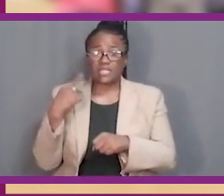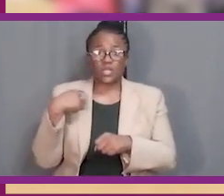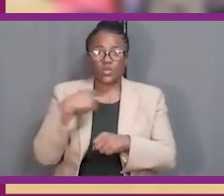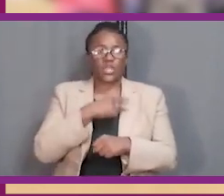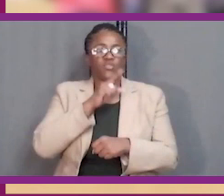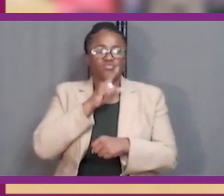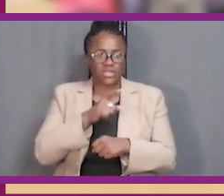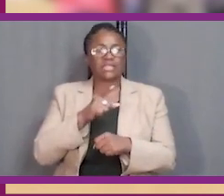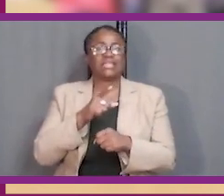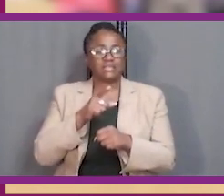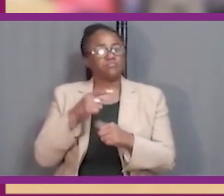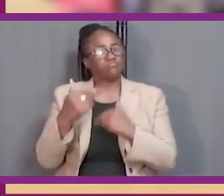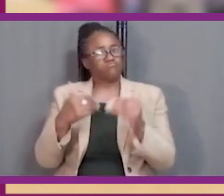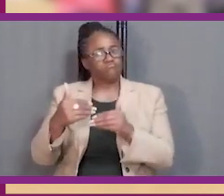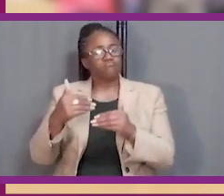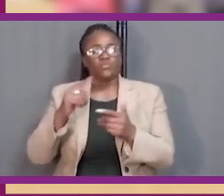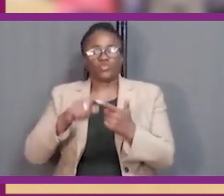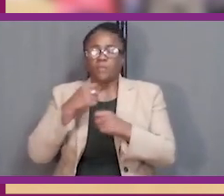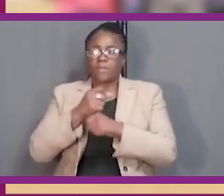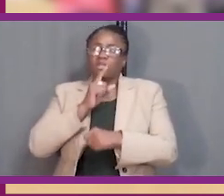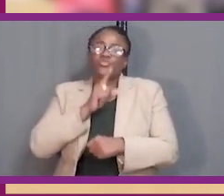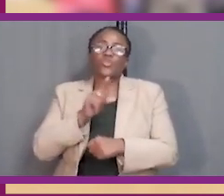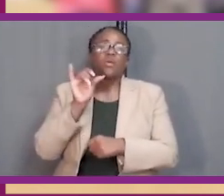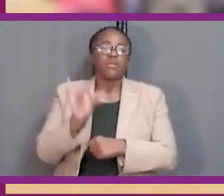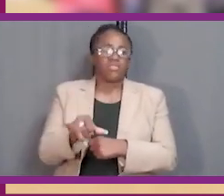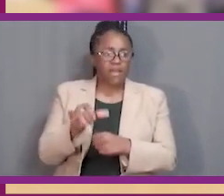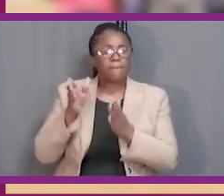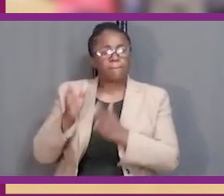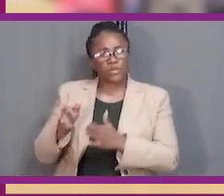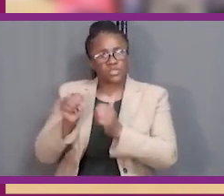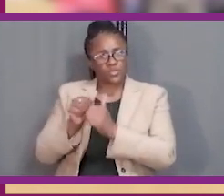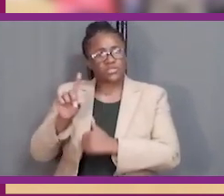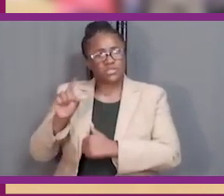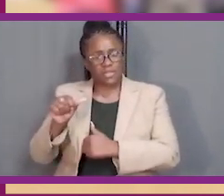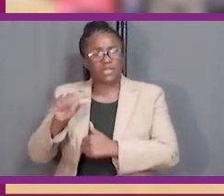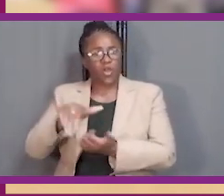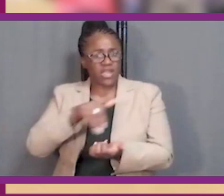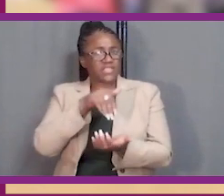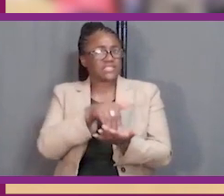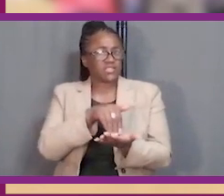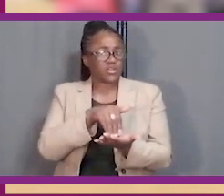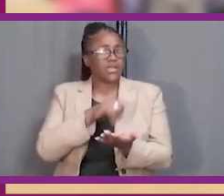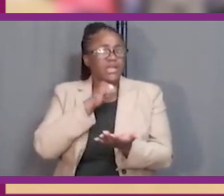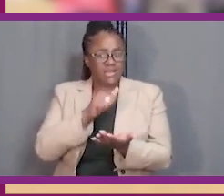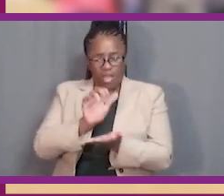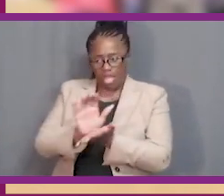are both at the center and not in the margins. So for me, I don't know if the US has policies in